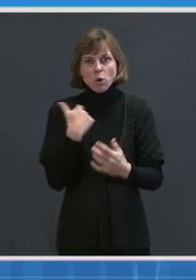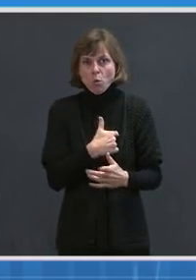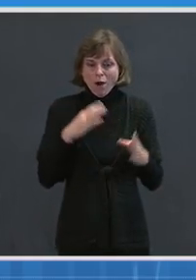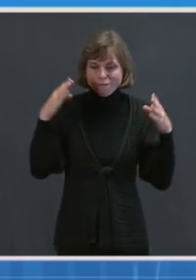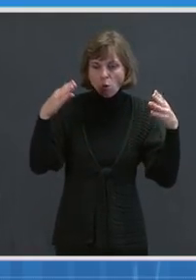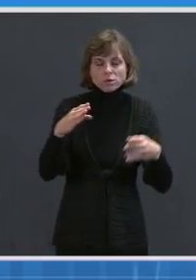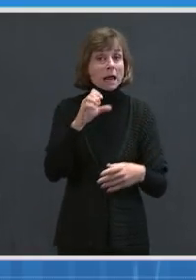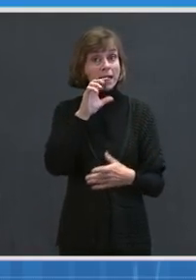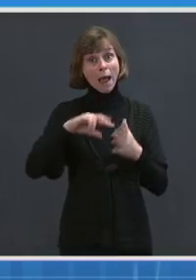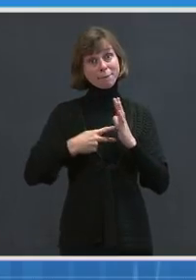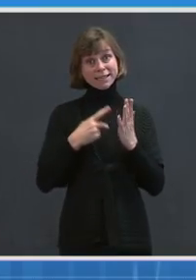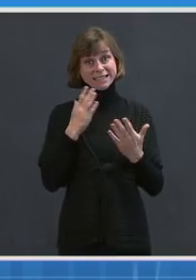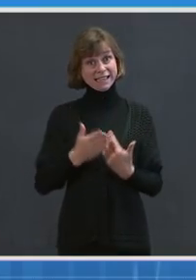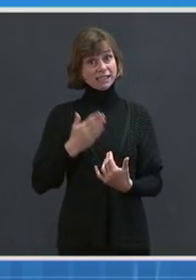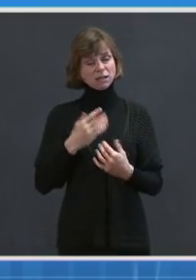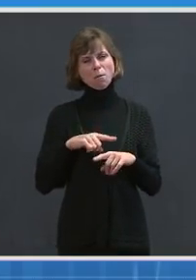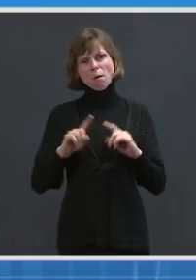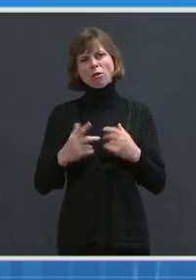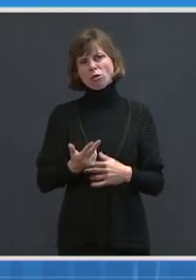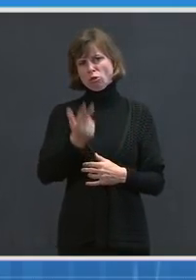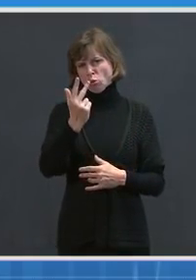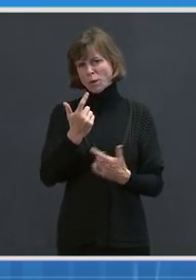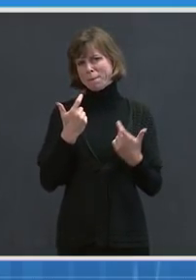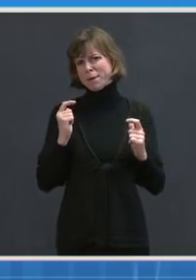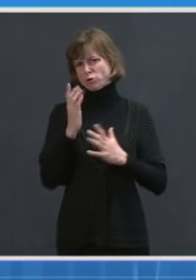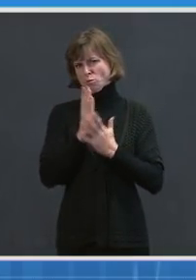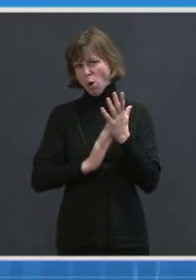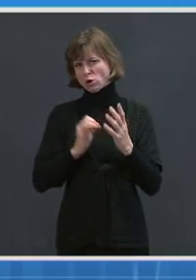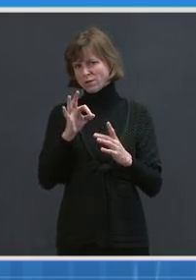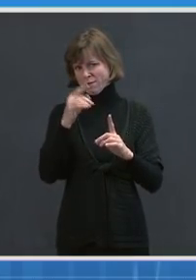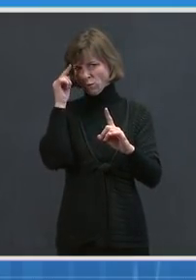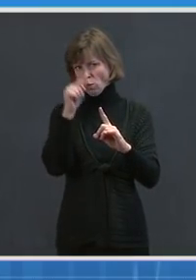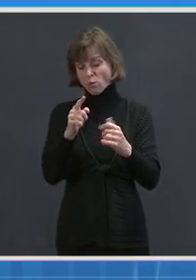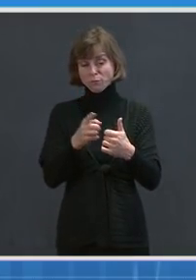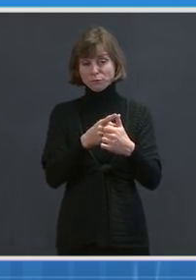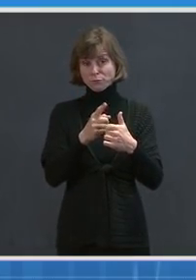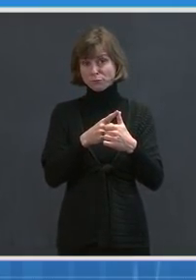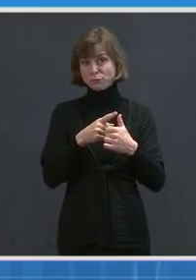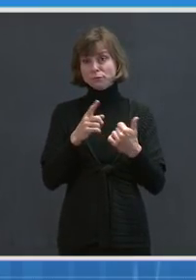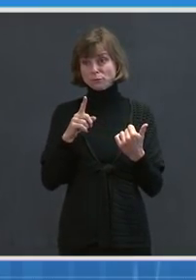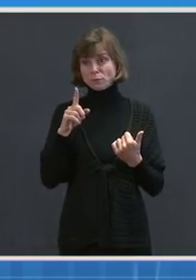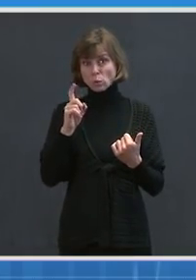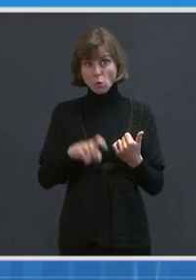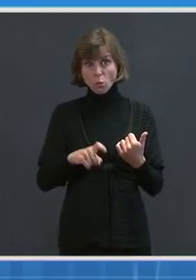that there are three major thrusts to this initiative. The first is we have to meet communities where they are.